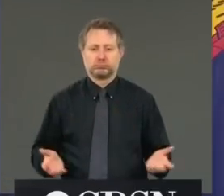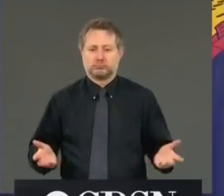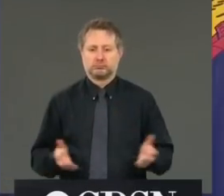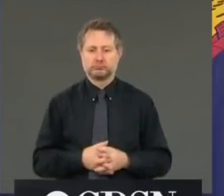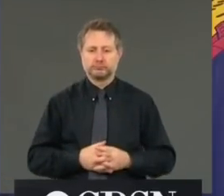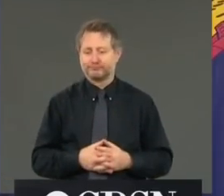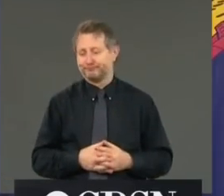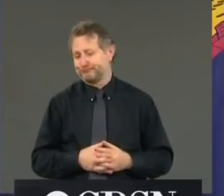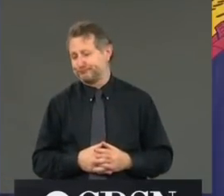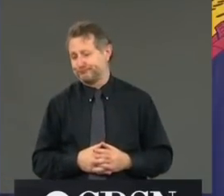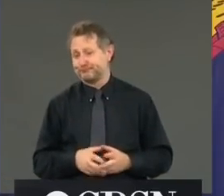DO?